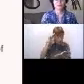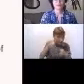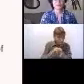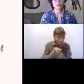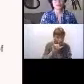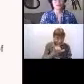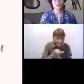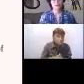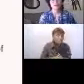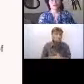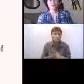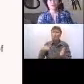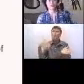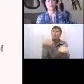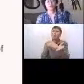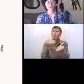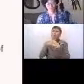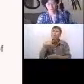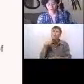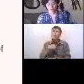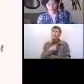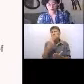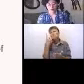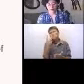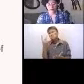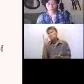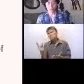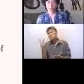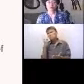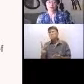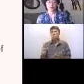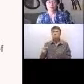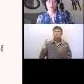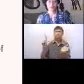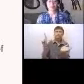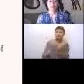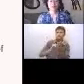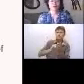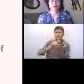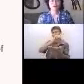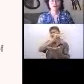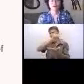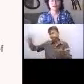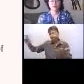the headlines about what we read. There's actually, so it is these terms are very even,